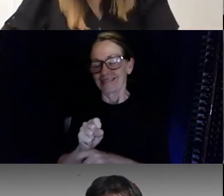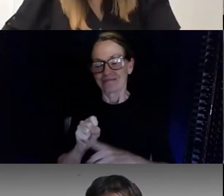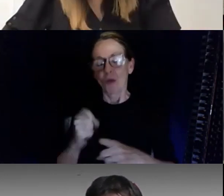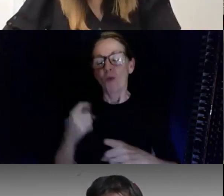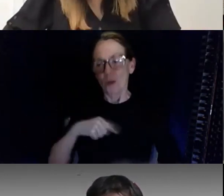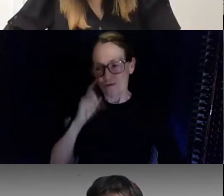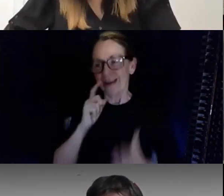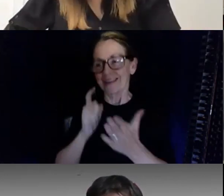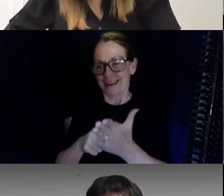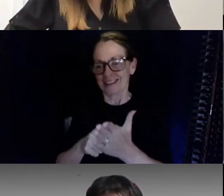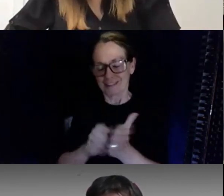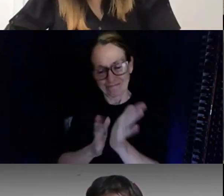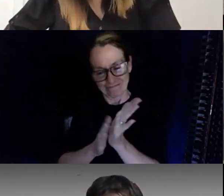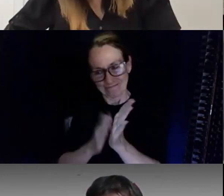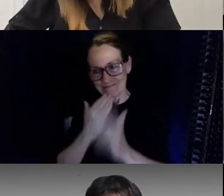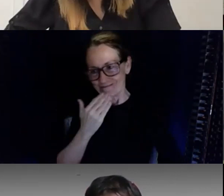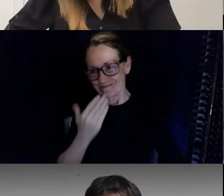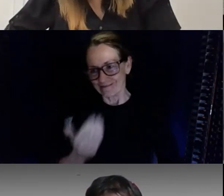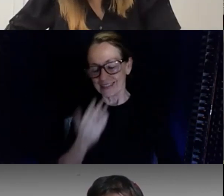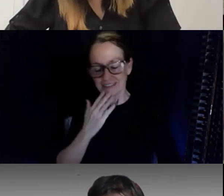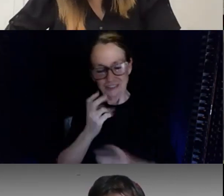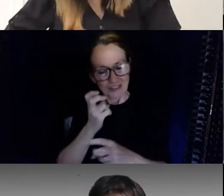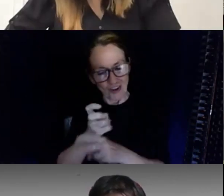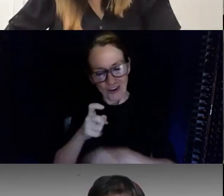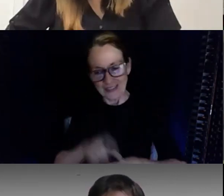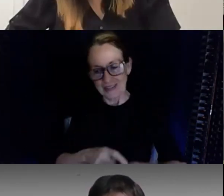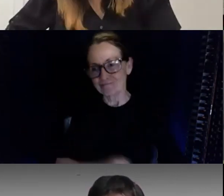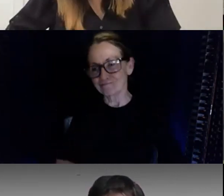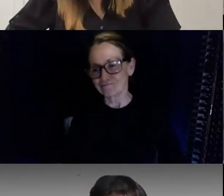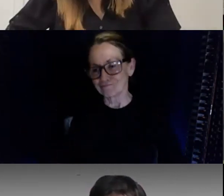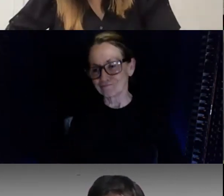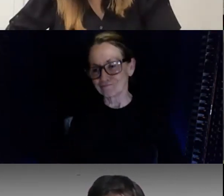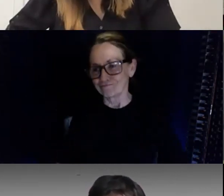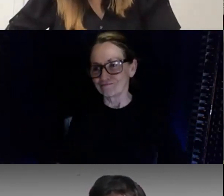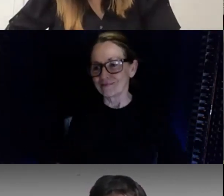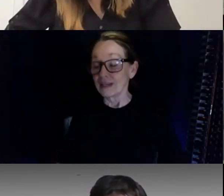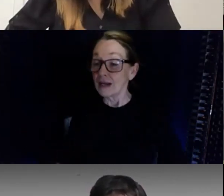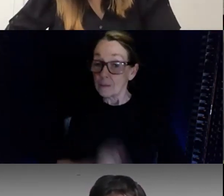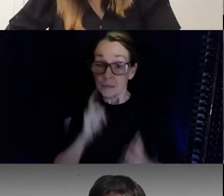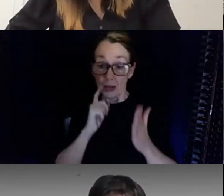AGAIN, THANKS FOR PUSHING IT. THE WORK DEFINITELY DOES NOT GO UNRECOGNIZED.